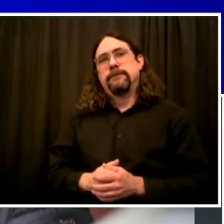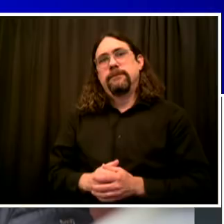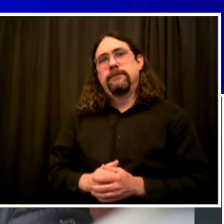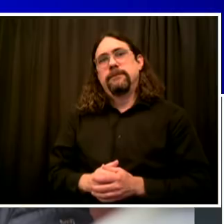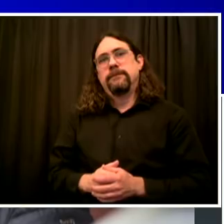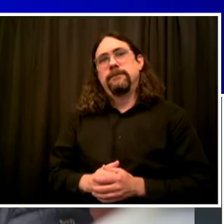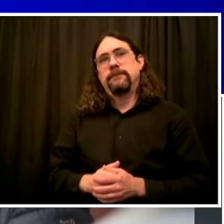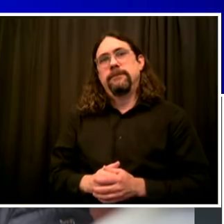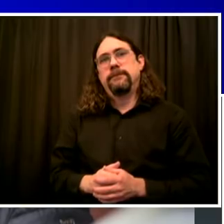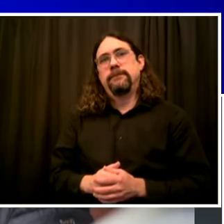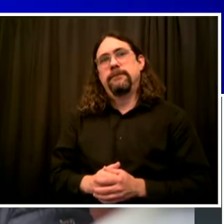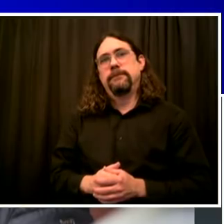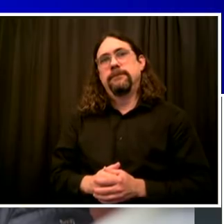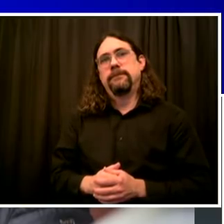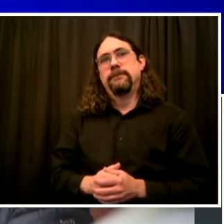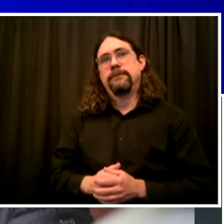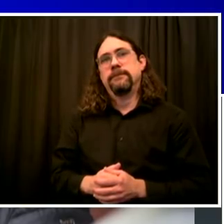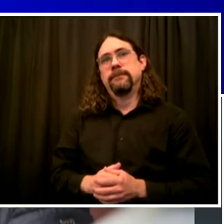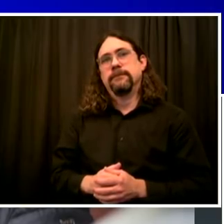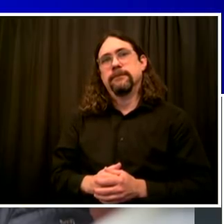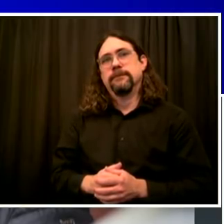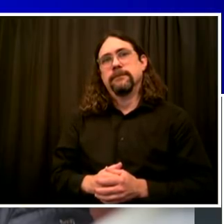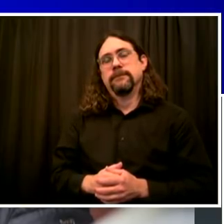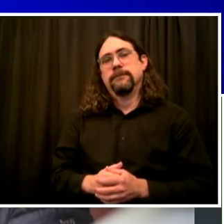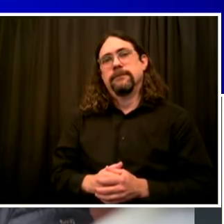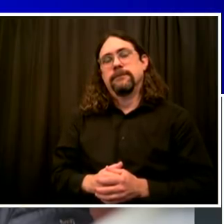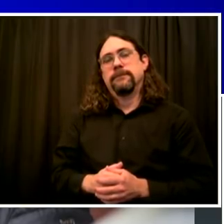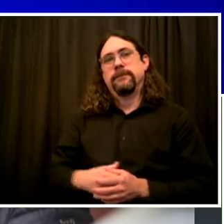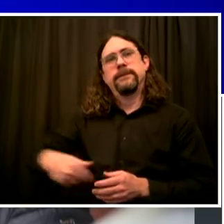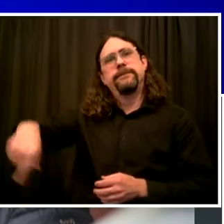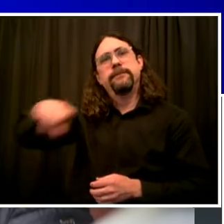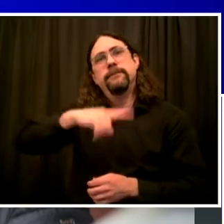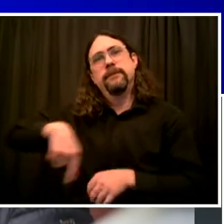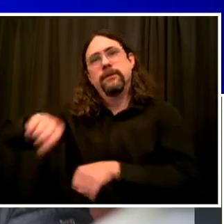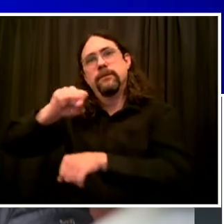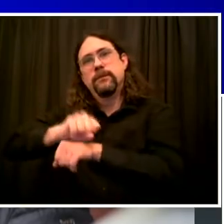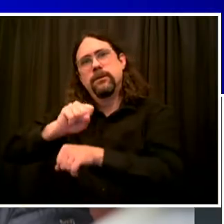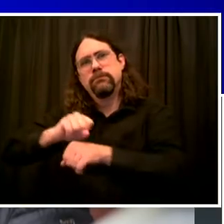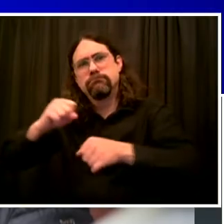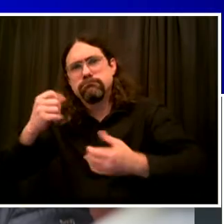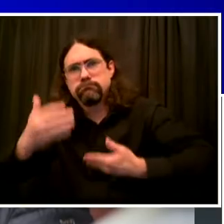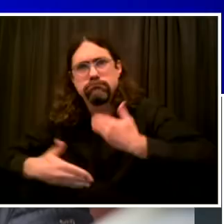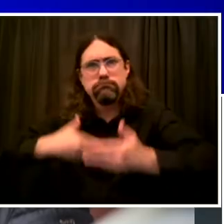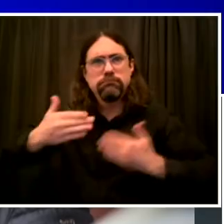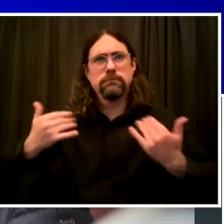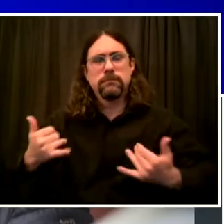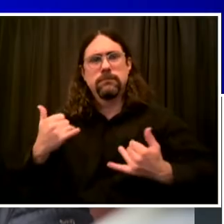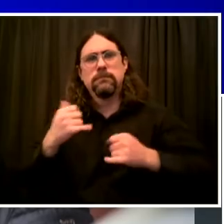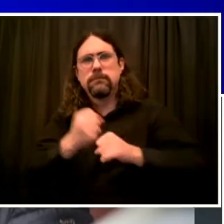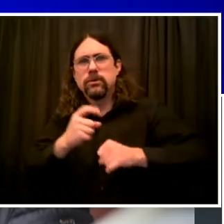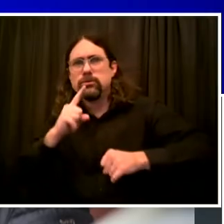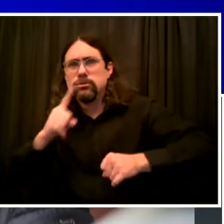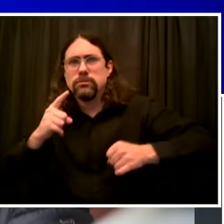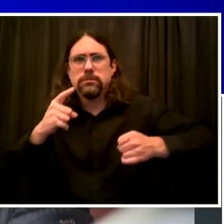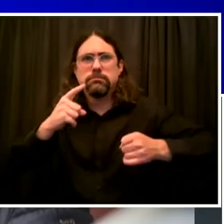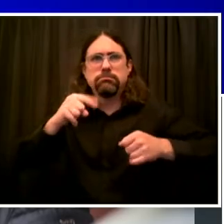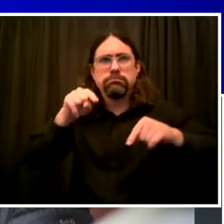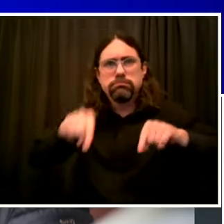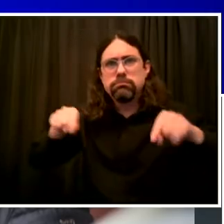GREAT BENEFITS, THE HUMAN BENEFITS OF THE DEAL SELLER RAGS OF THIS DISEASE. THE FACT THAT MORE AND MORE